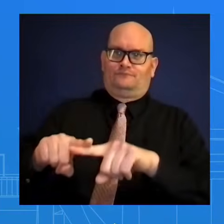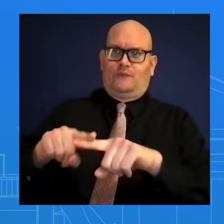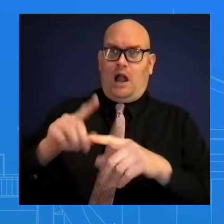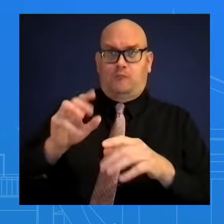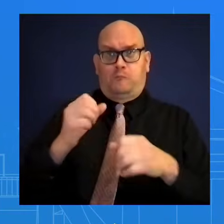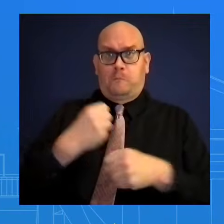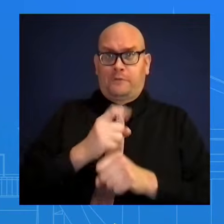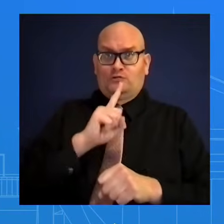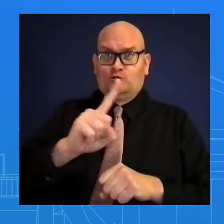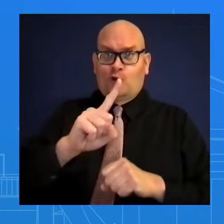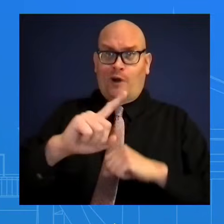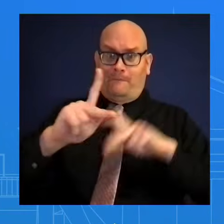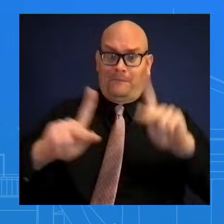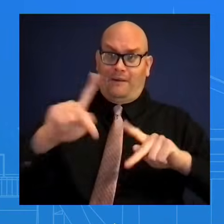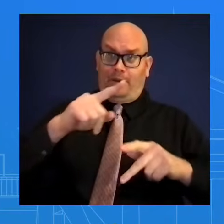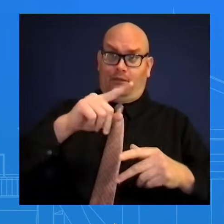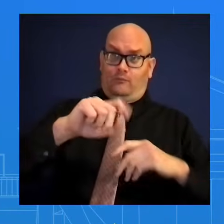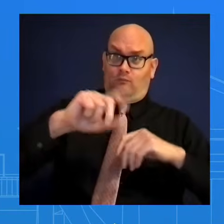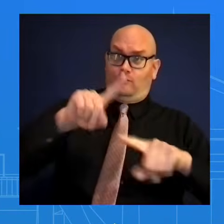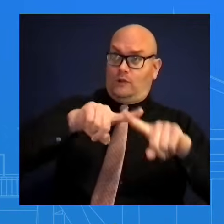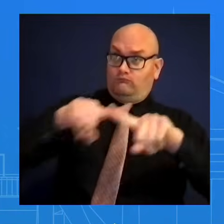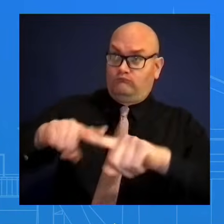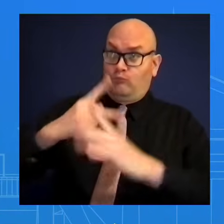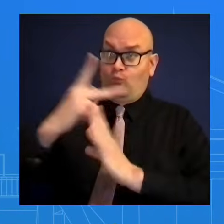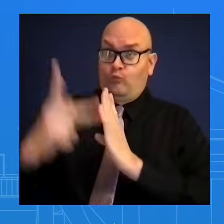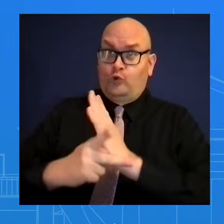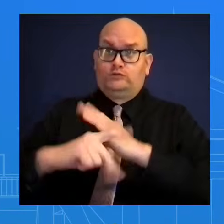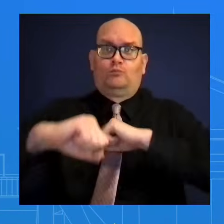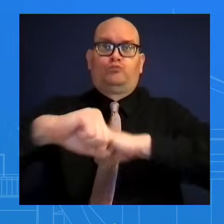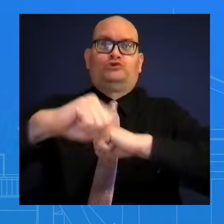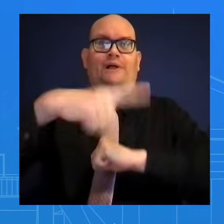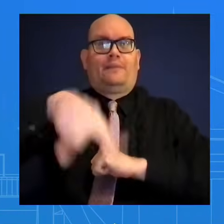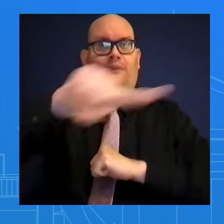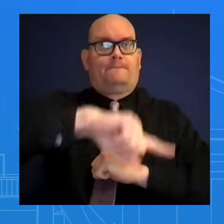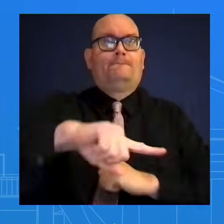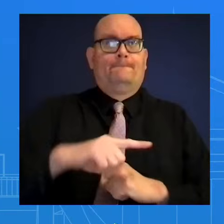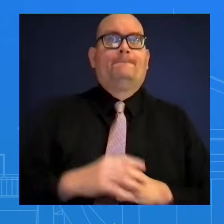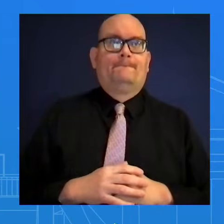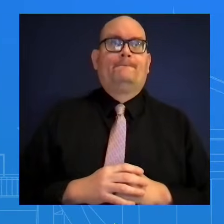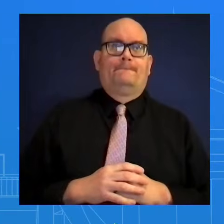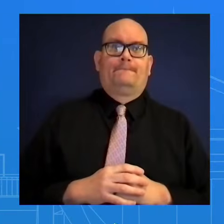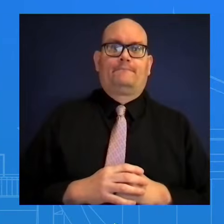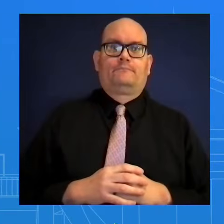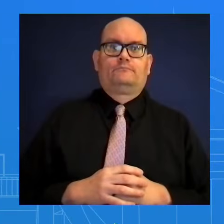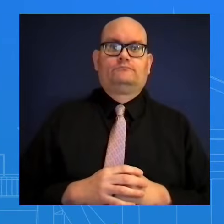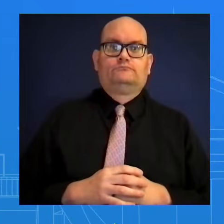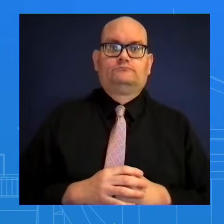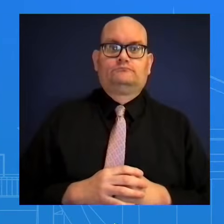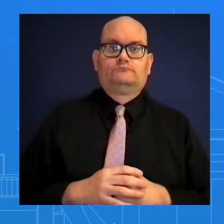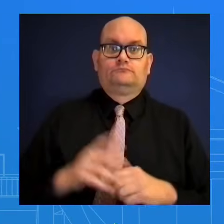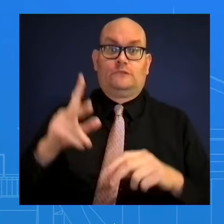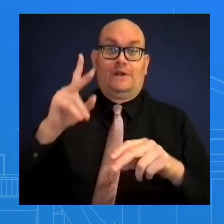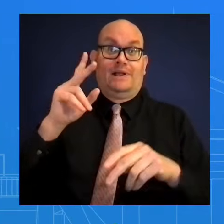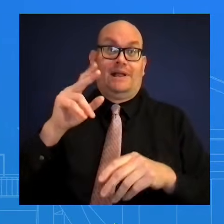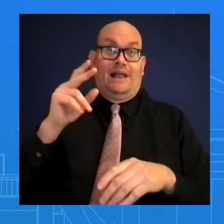from 21 million Americans. We protected that. Right? So, all of those things are important. Veterans Affairs --